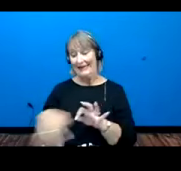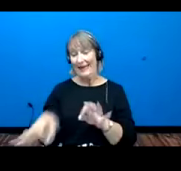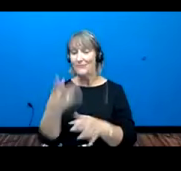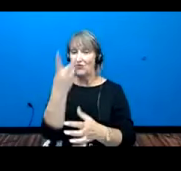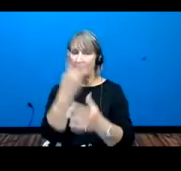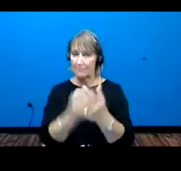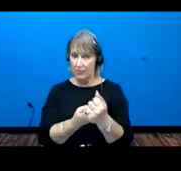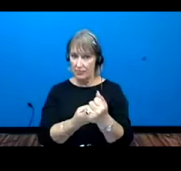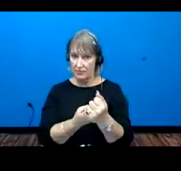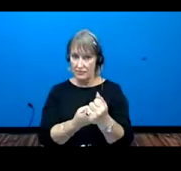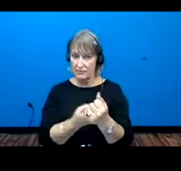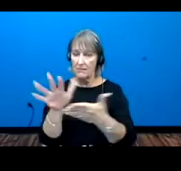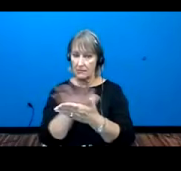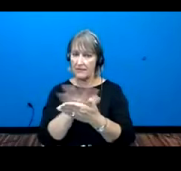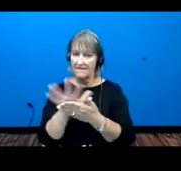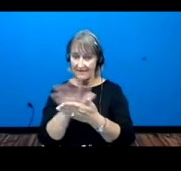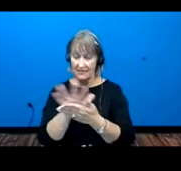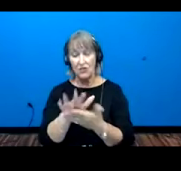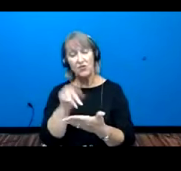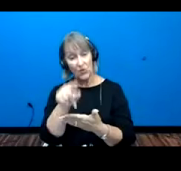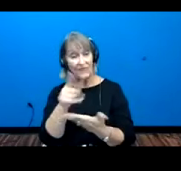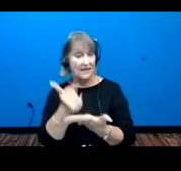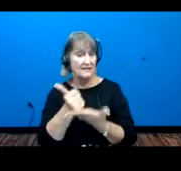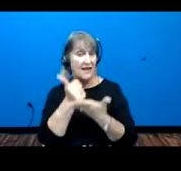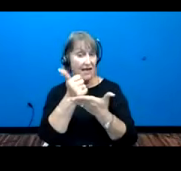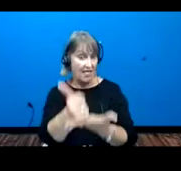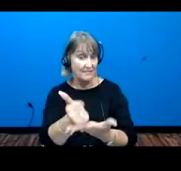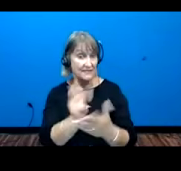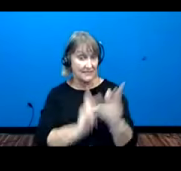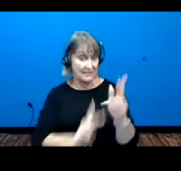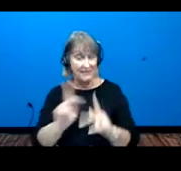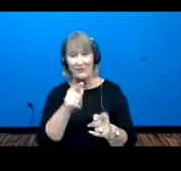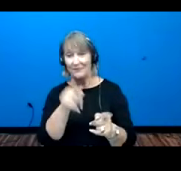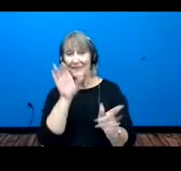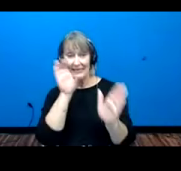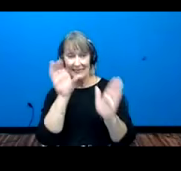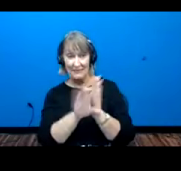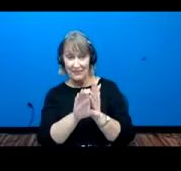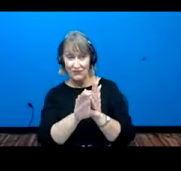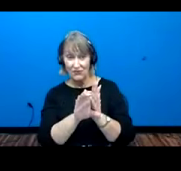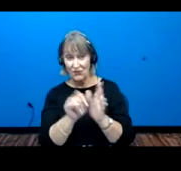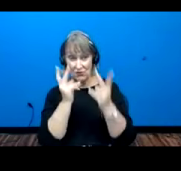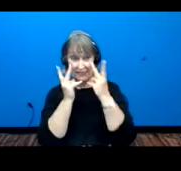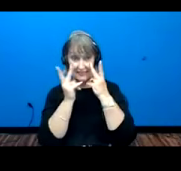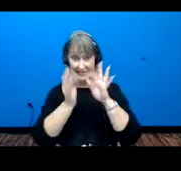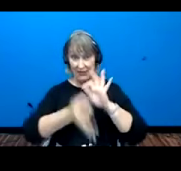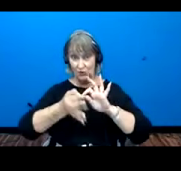So there's multiple wins through this process. There's an image over here of the interpreter